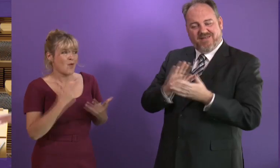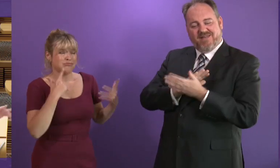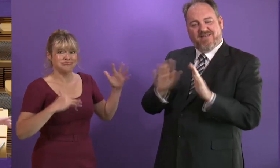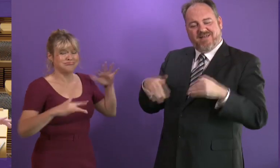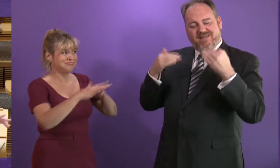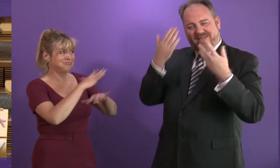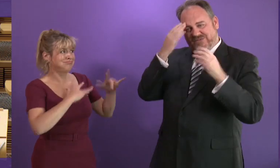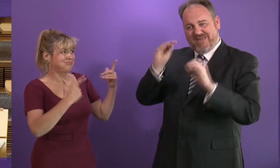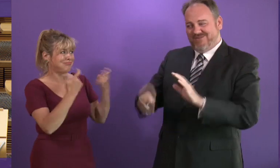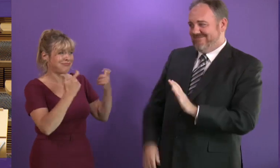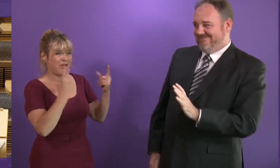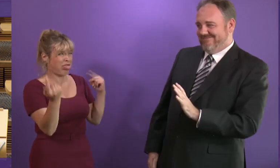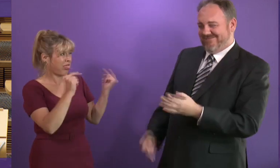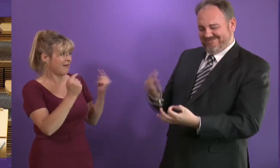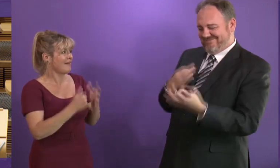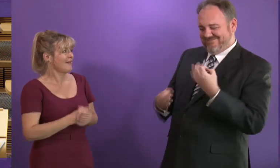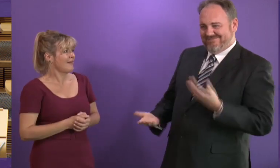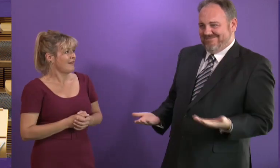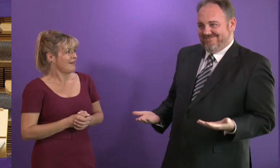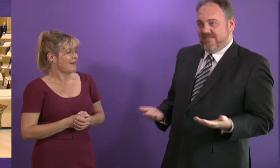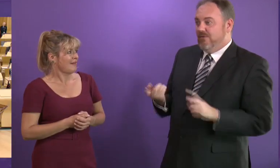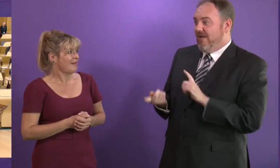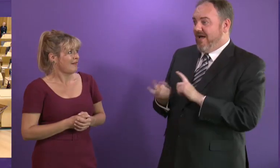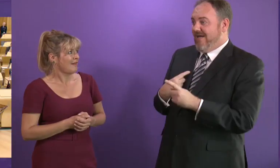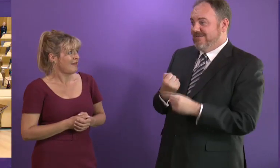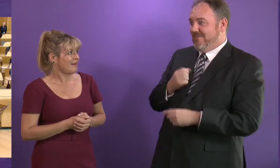about her record on higher education. I did not hear an answer to my question. If the